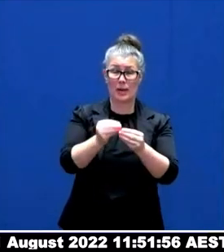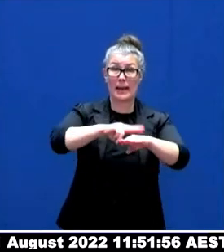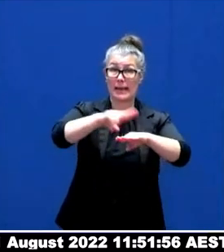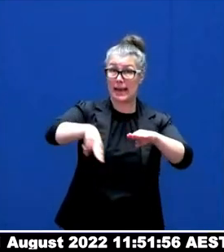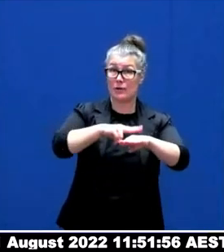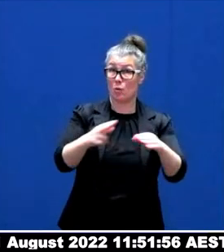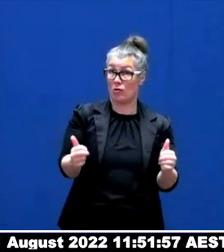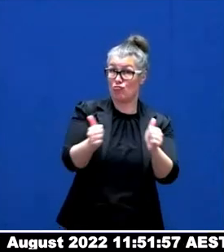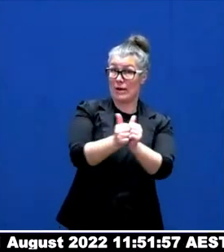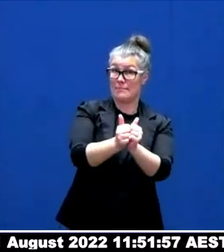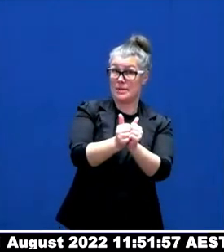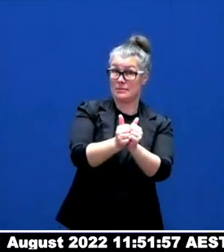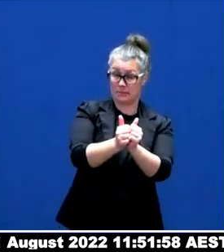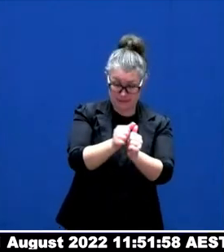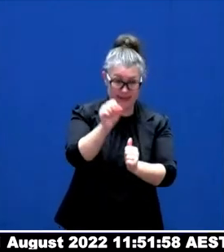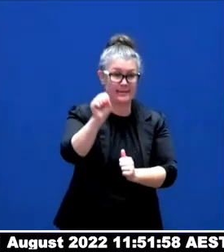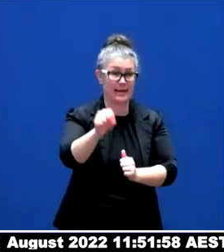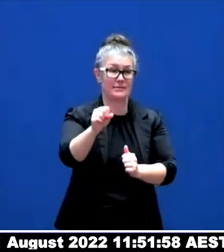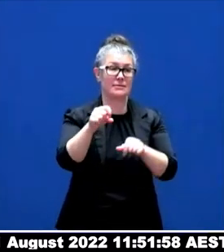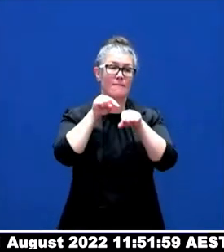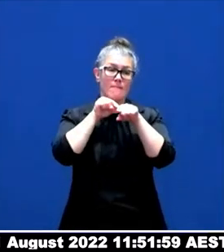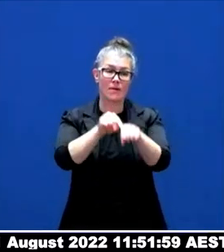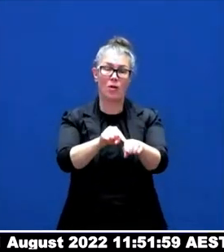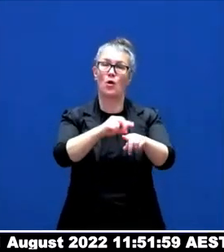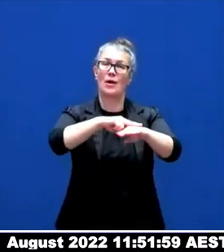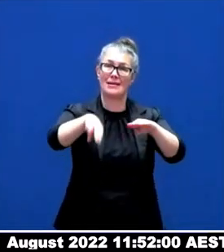We do work to the overarching National Housing and Homelessness Agreement.